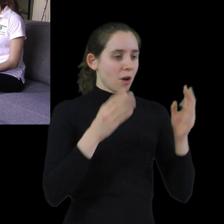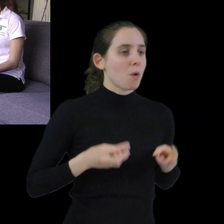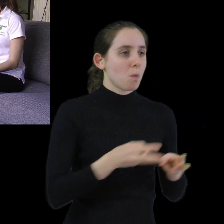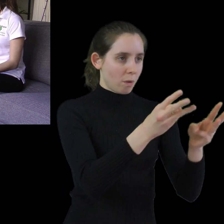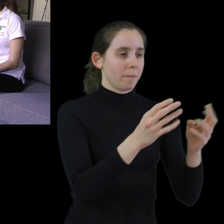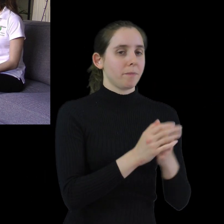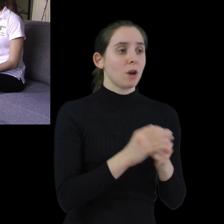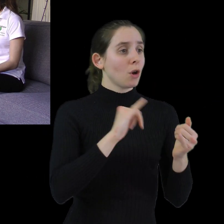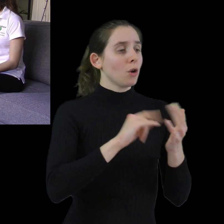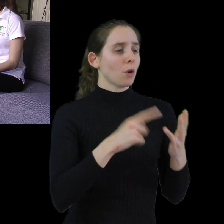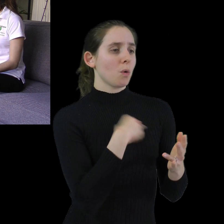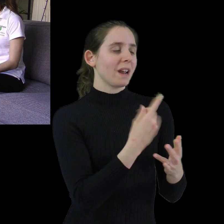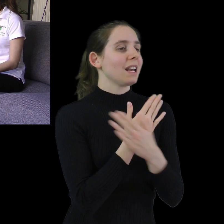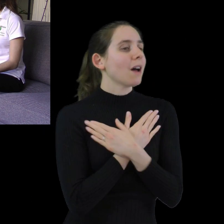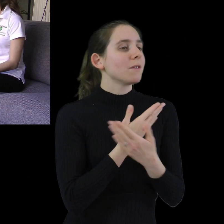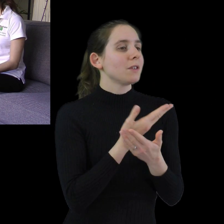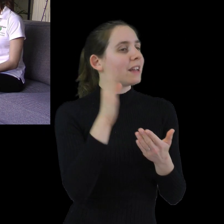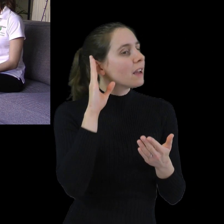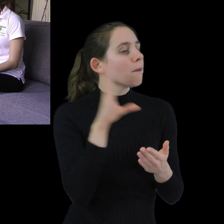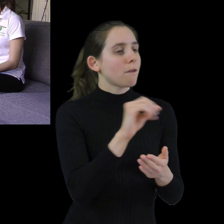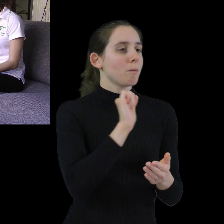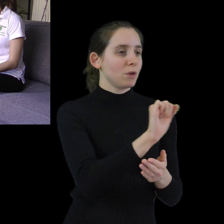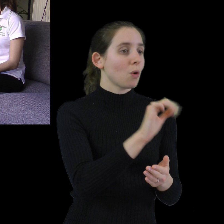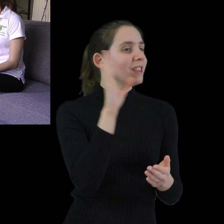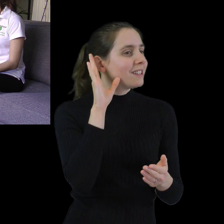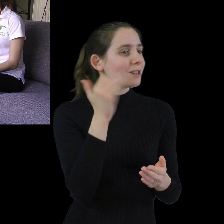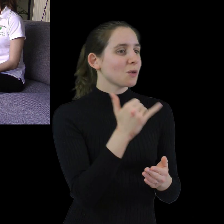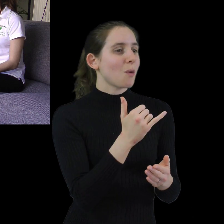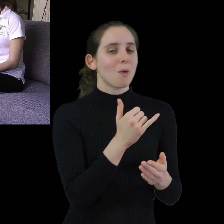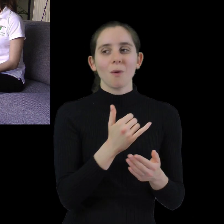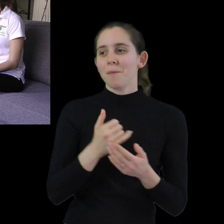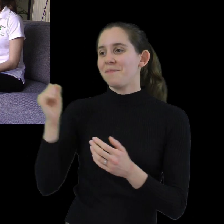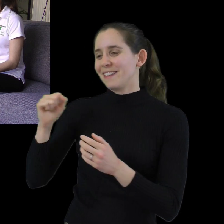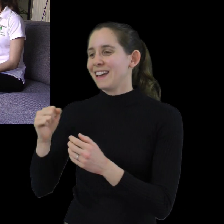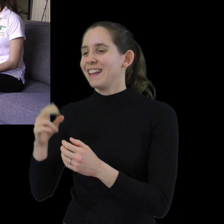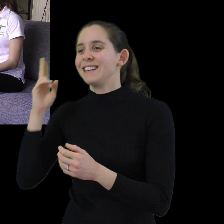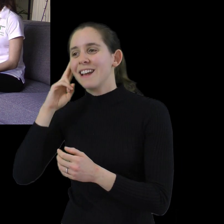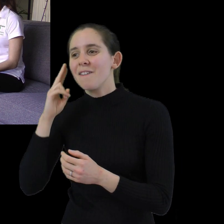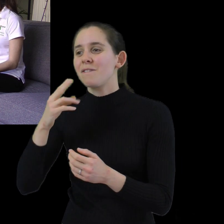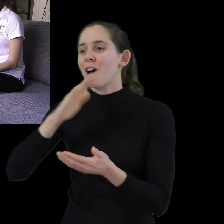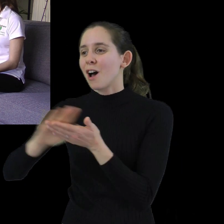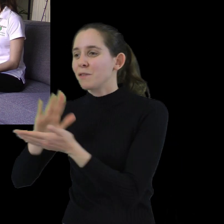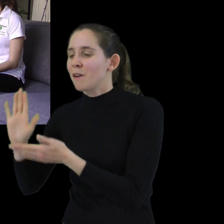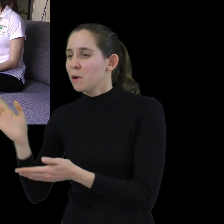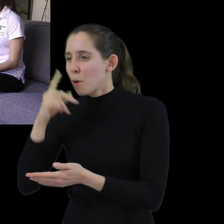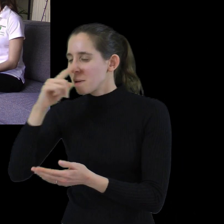Coralie: So we'd really love to hear from your "listeners," or... Kimberley: Yeah the Deaf and Hard-of Hearing, and everyone watching this video